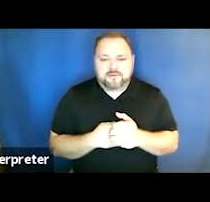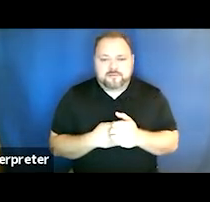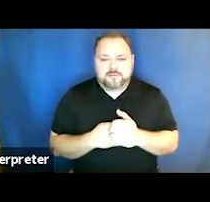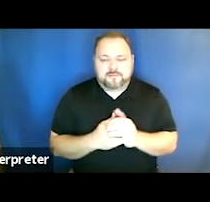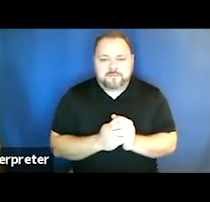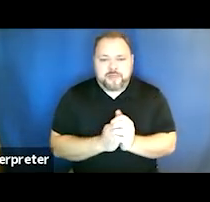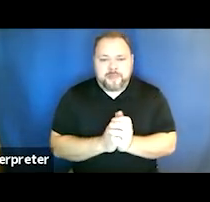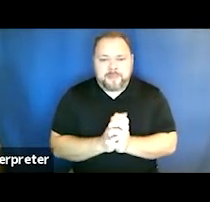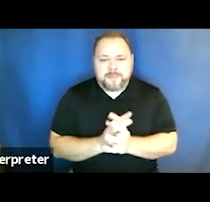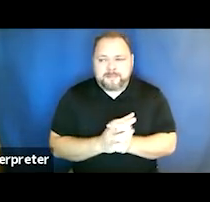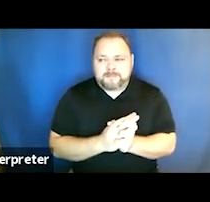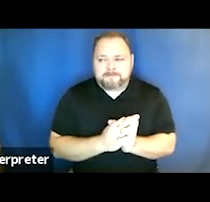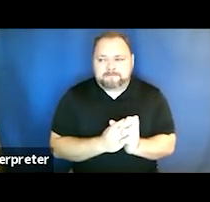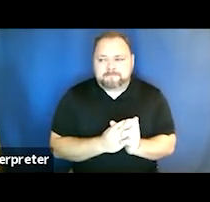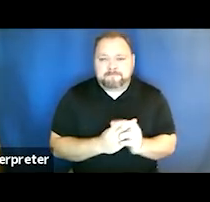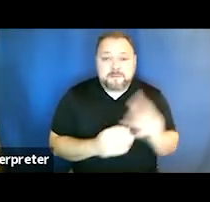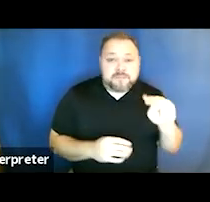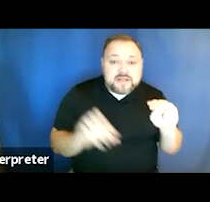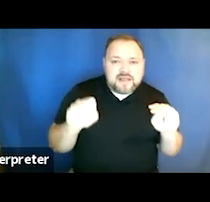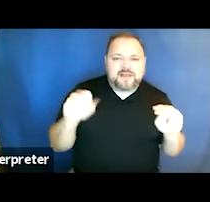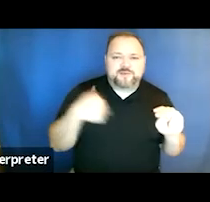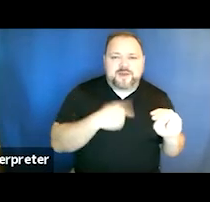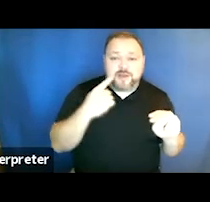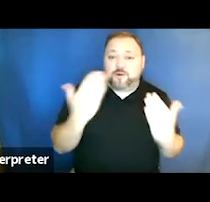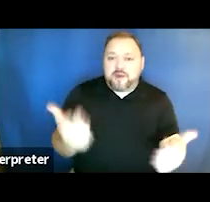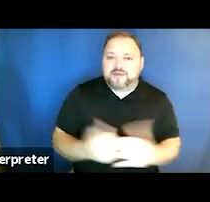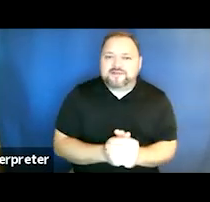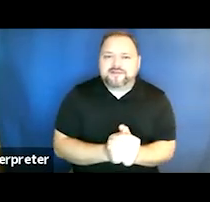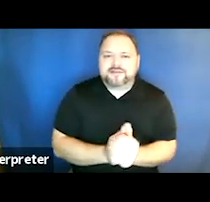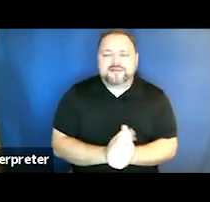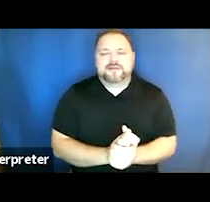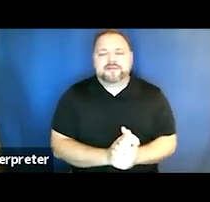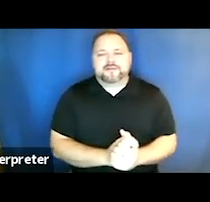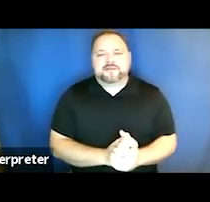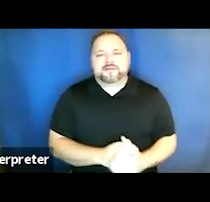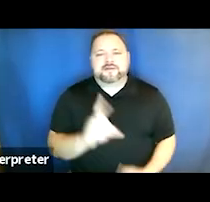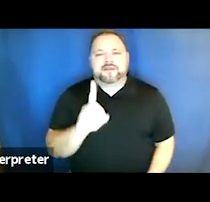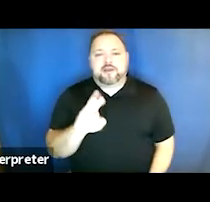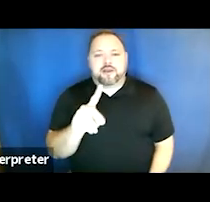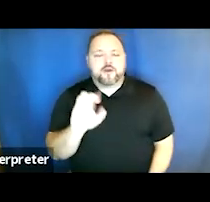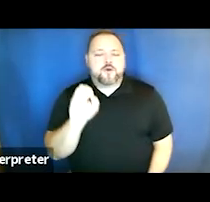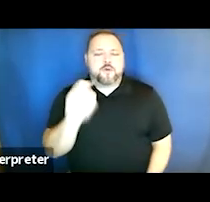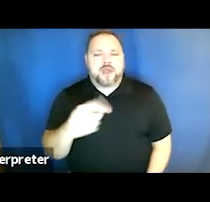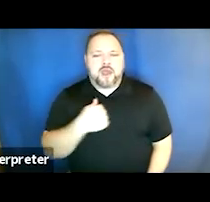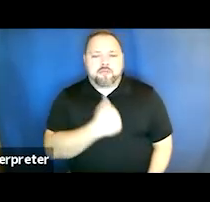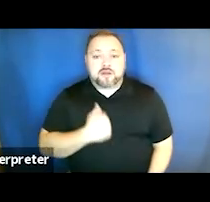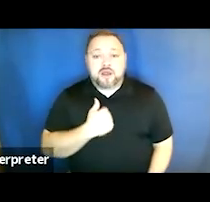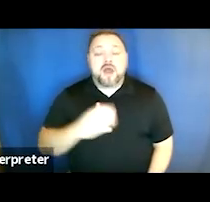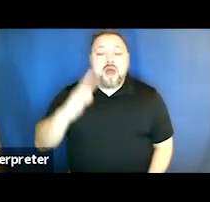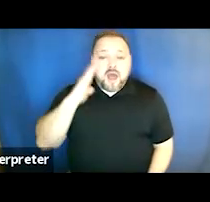Sorry. Yes, we can hear you. Go ahead. Okay. I apologize. Hi everyone.